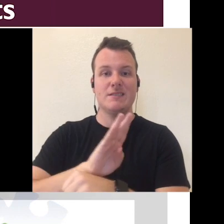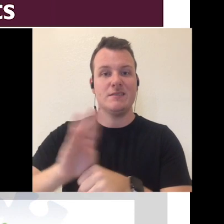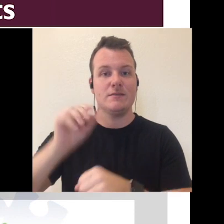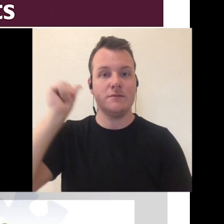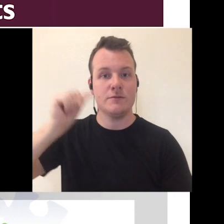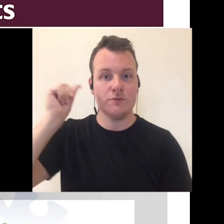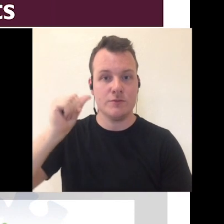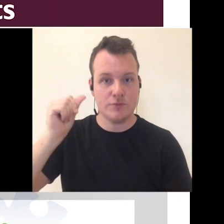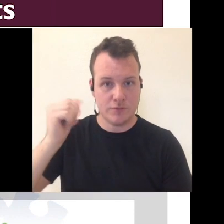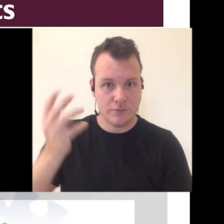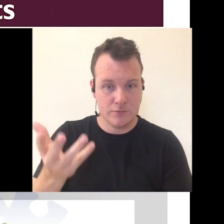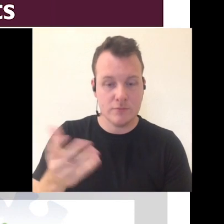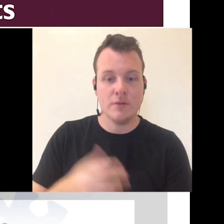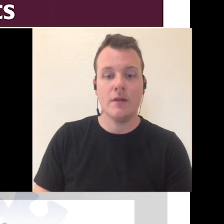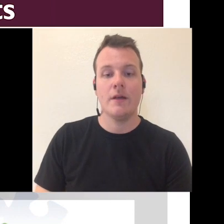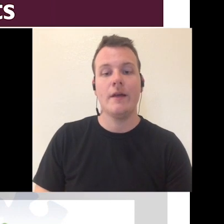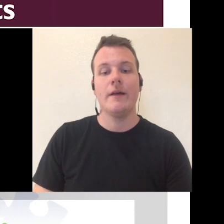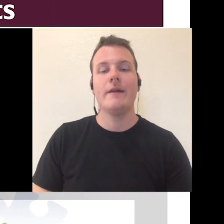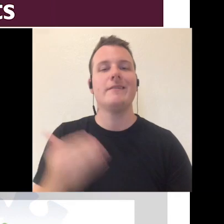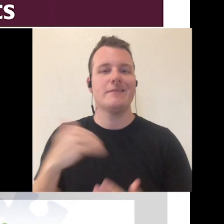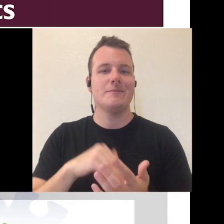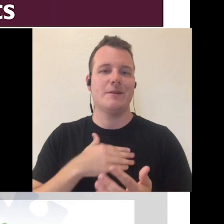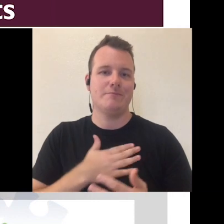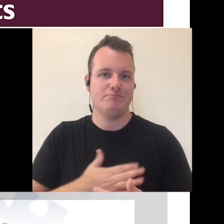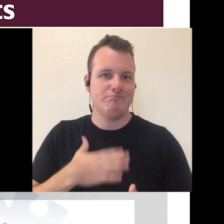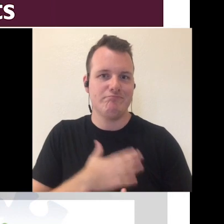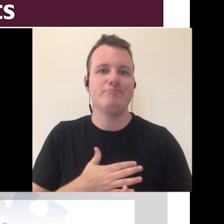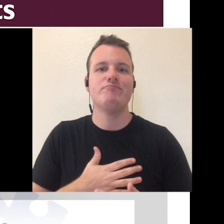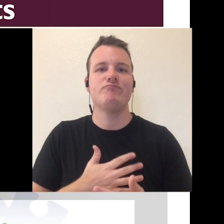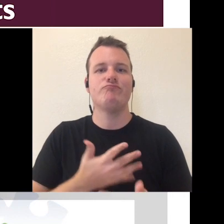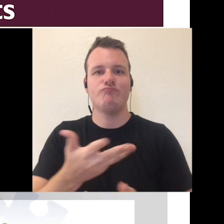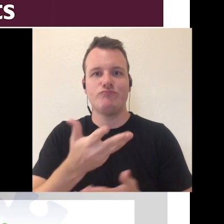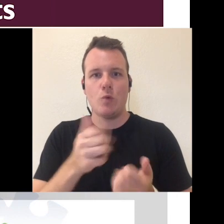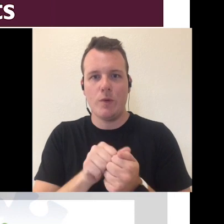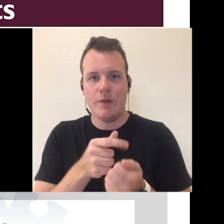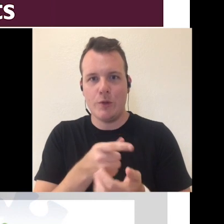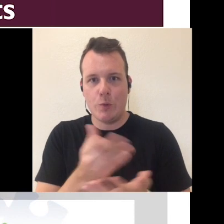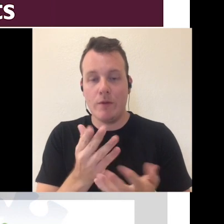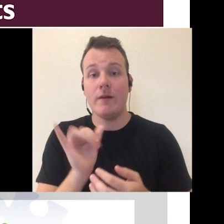business side of what we do. And again it's been my pleasure to be with you and